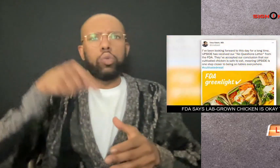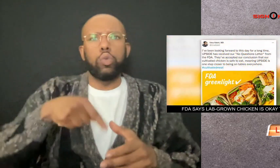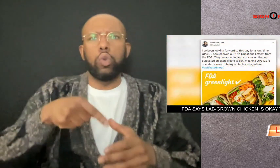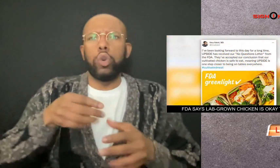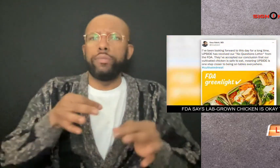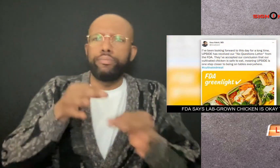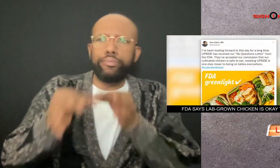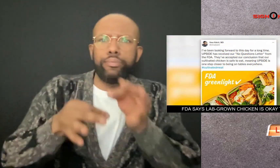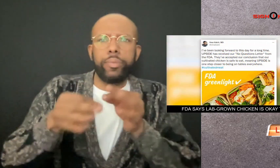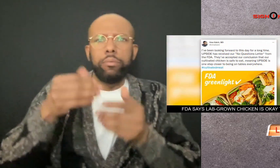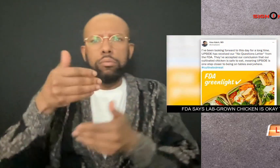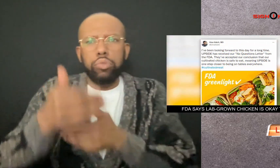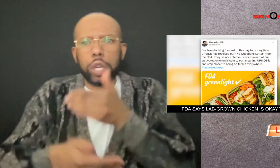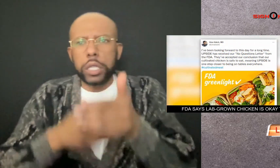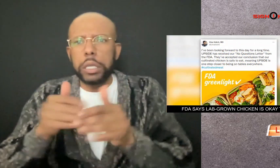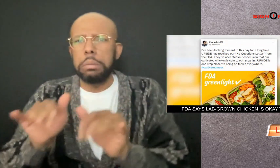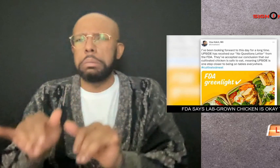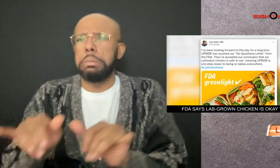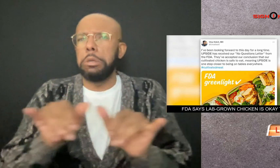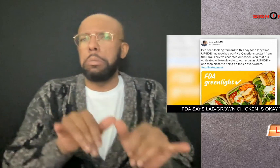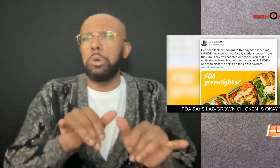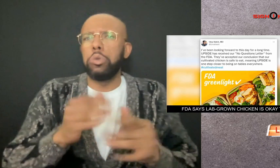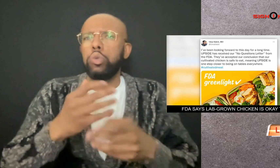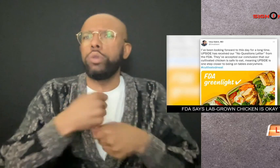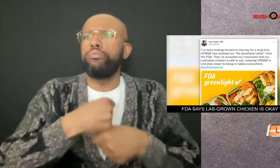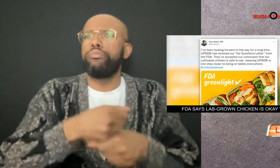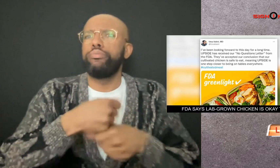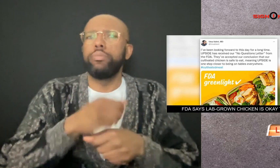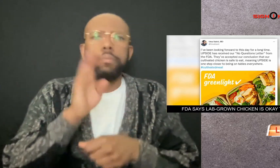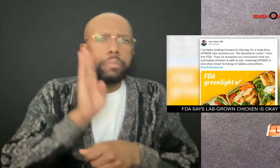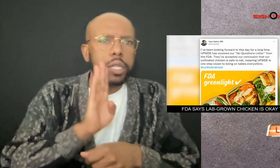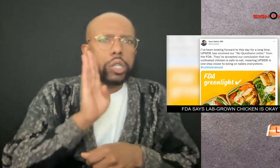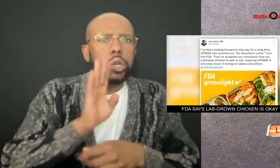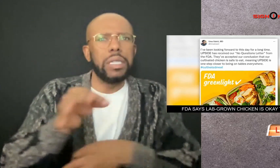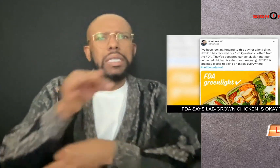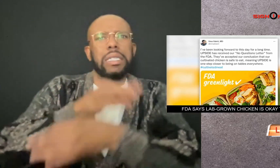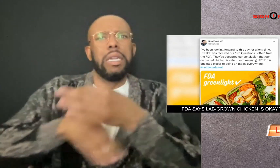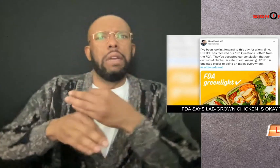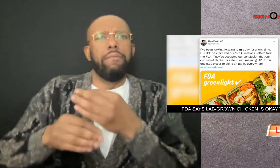upside officials describe the process as similar to brewing beer